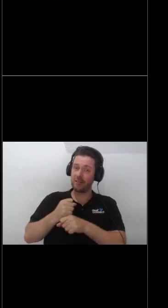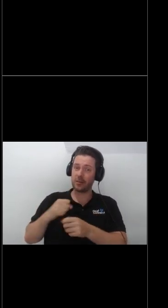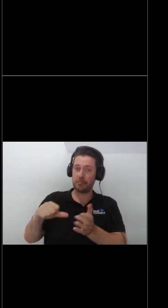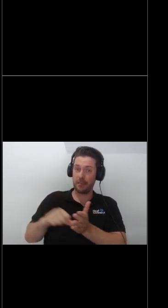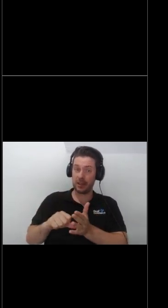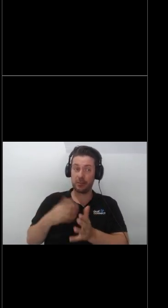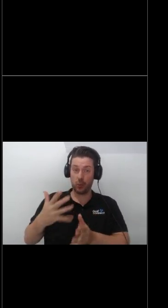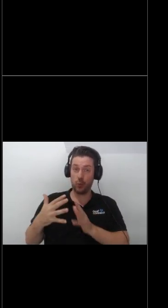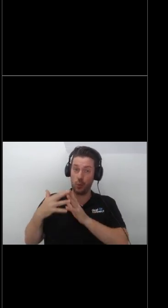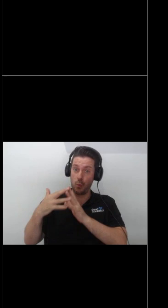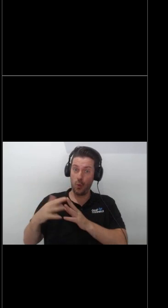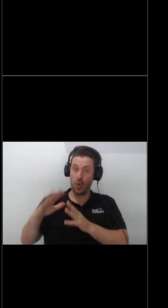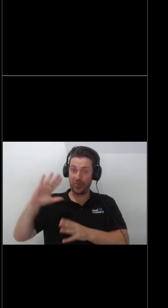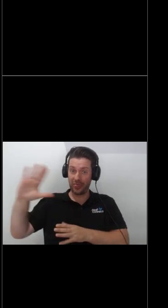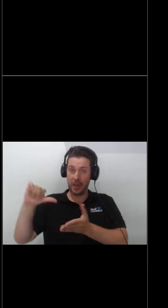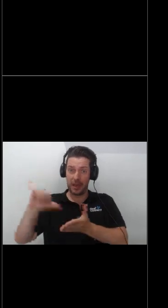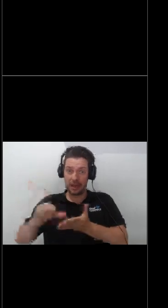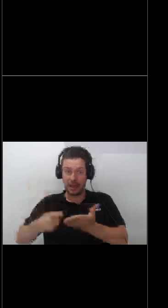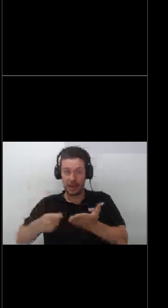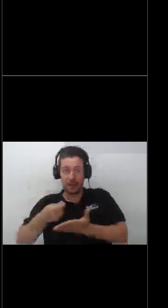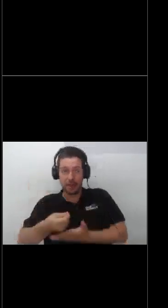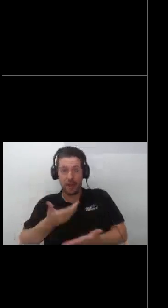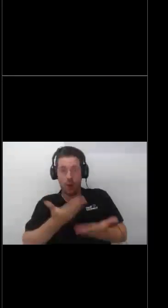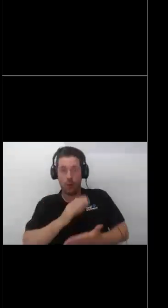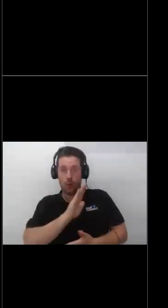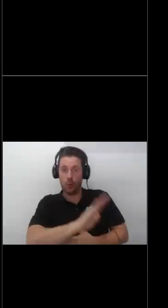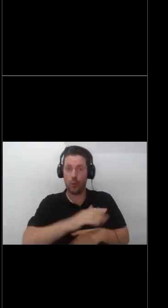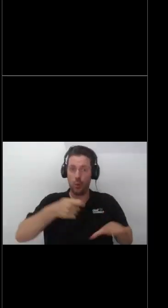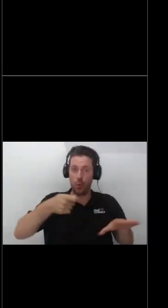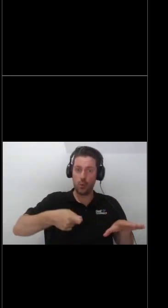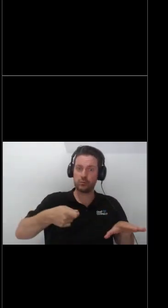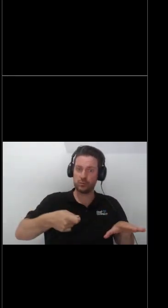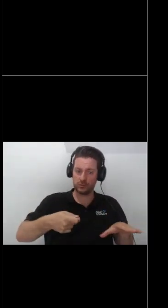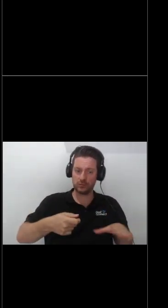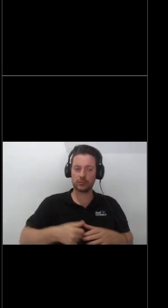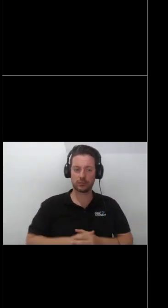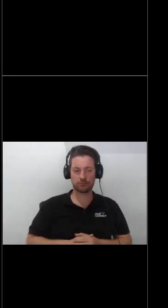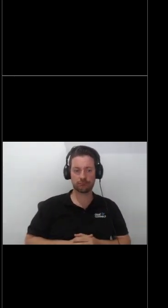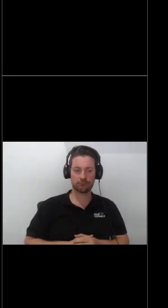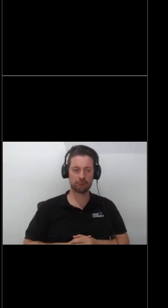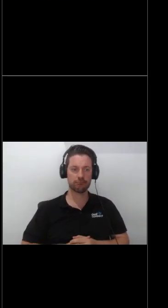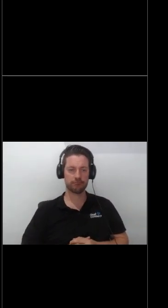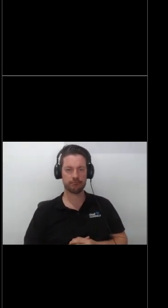to the mental health court are final.